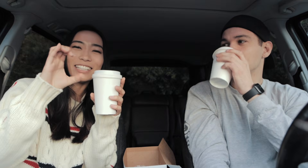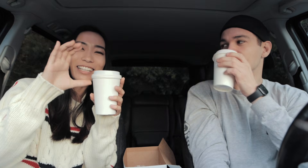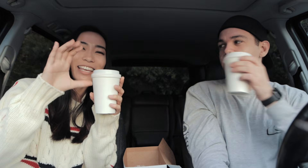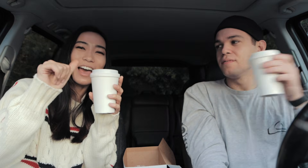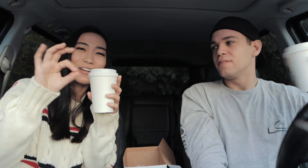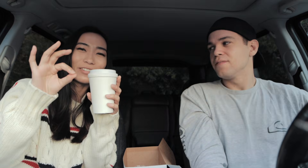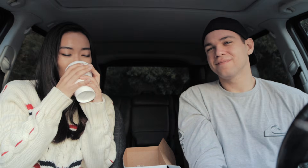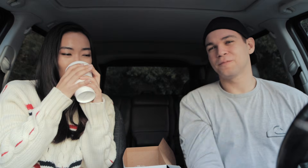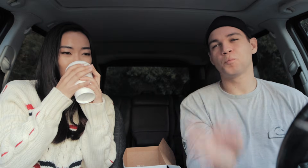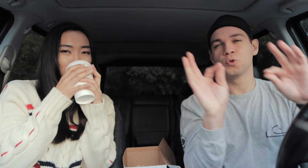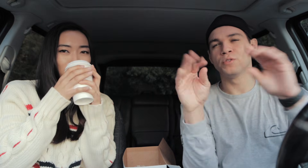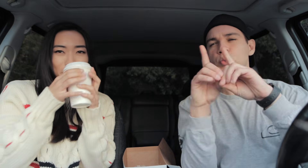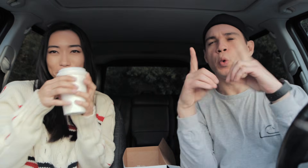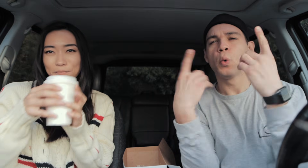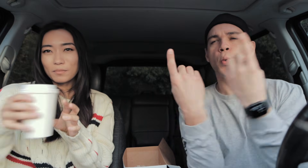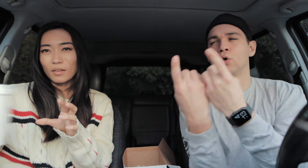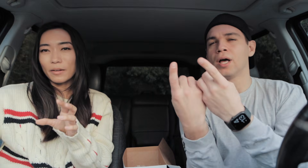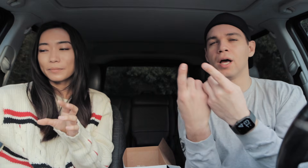I have a decaf perfect, donuts